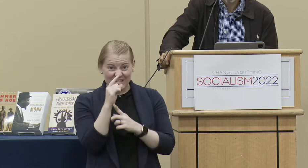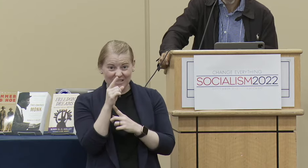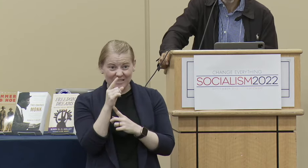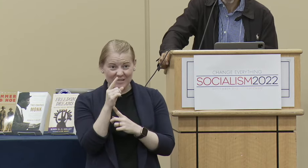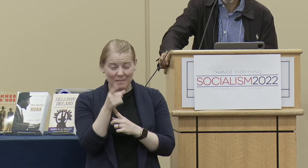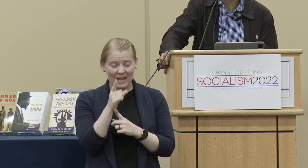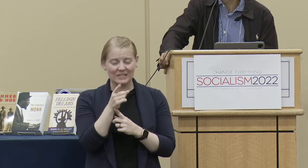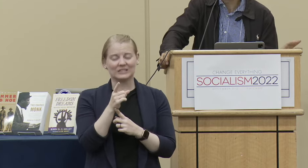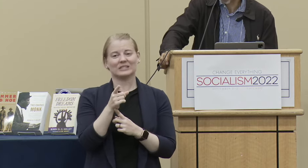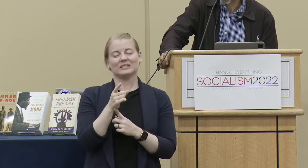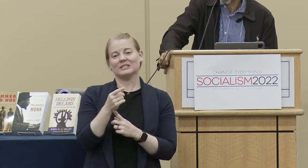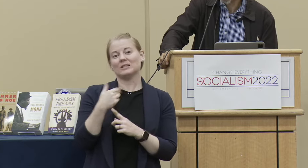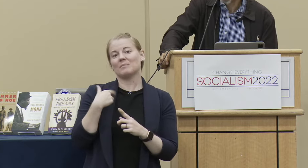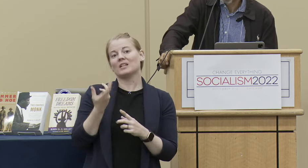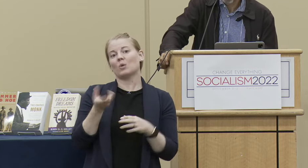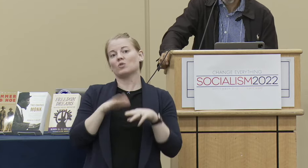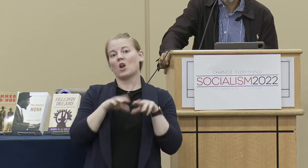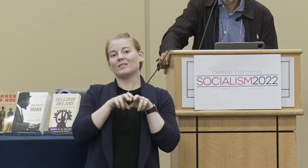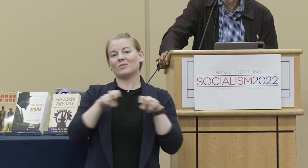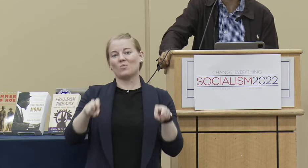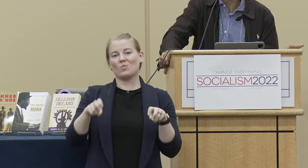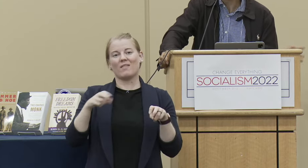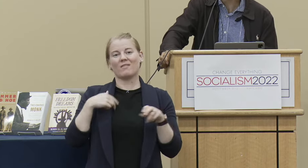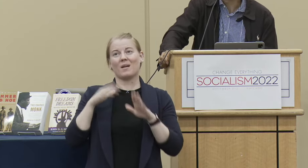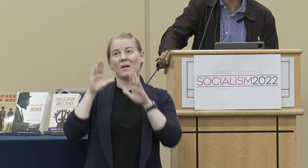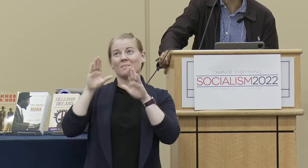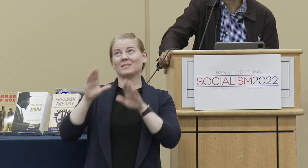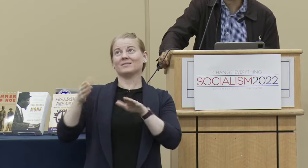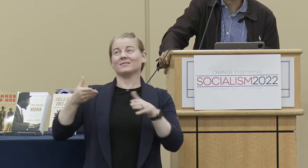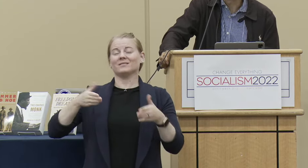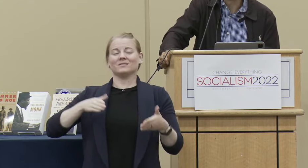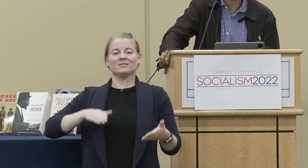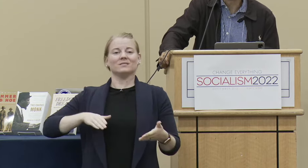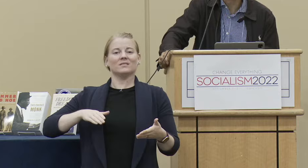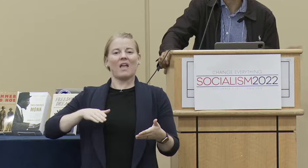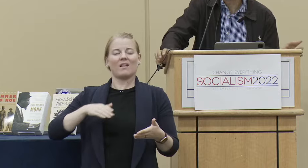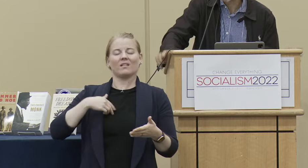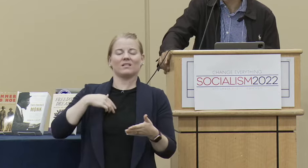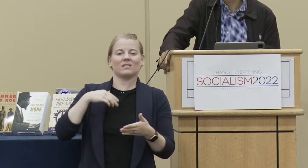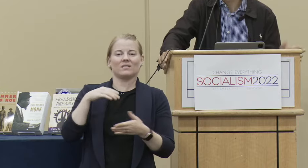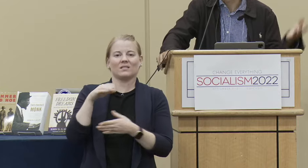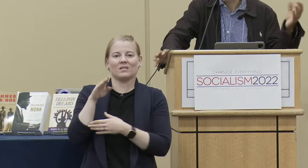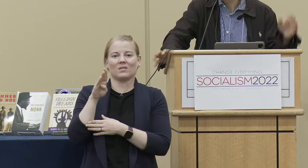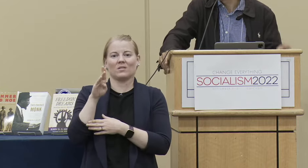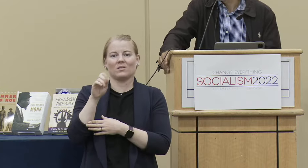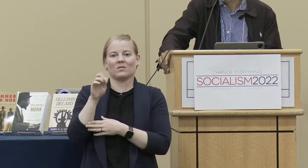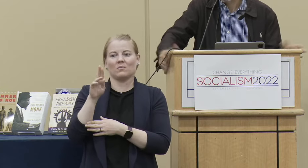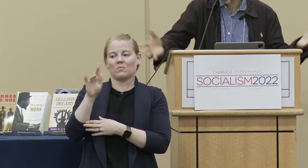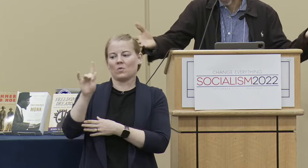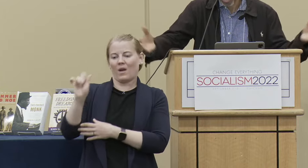minutes, because I was on a panel with the late, great